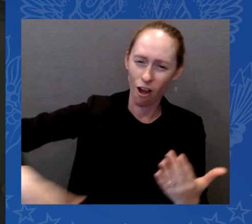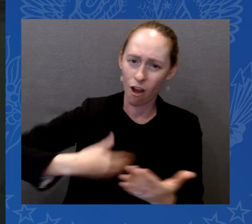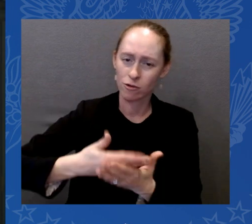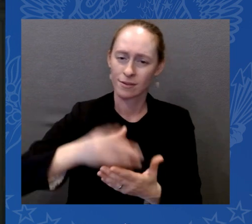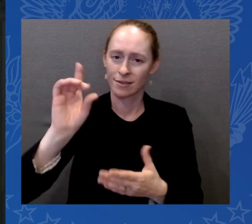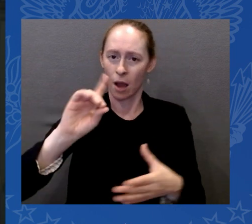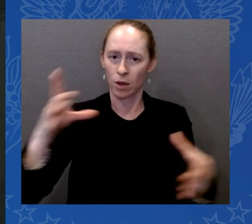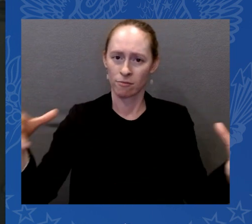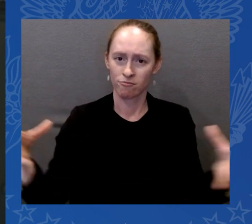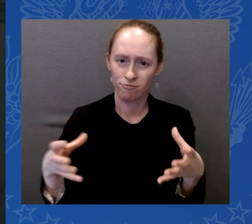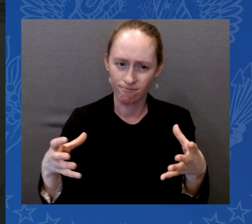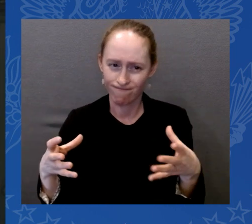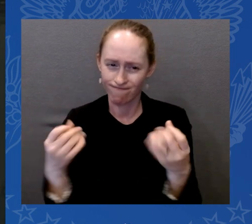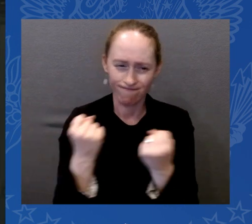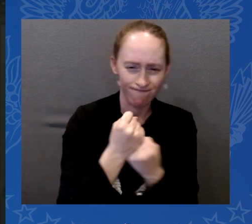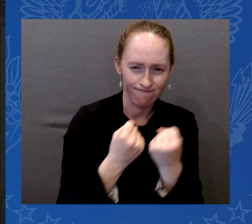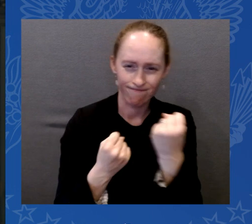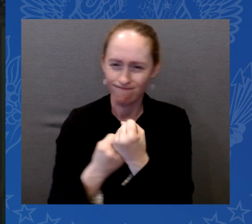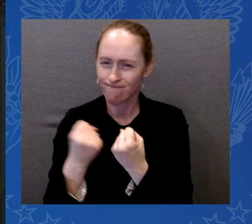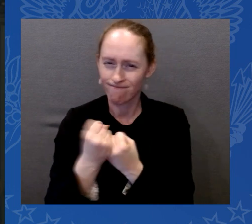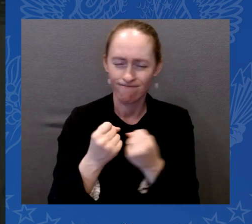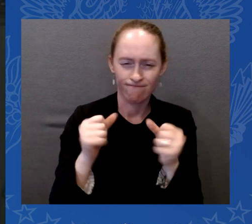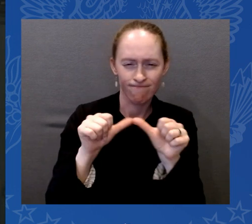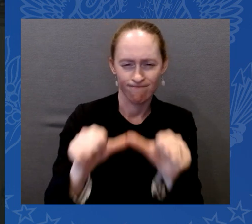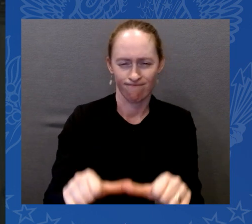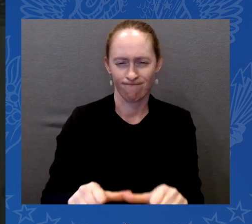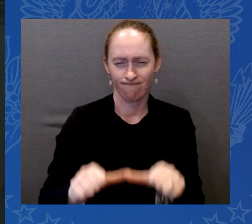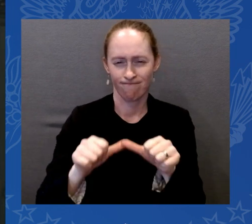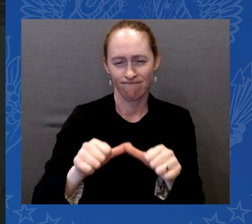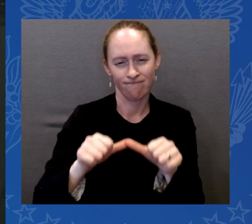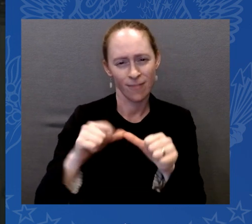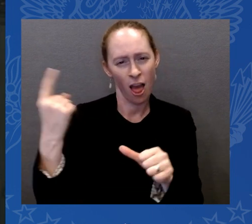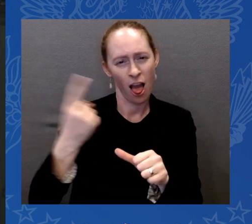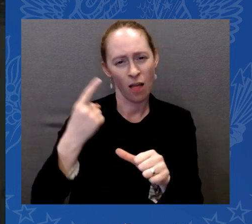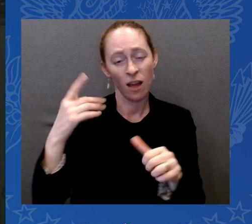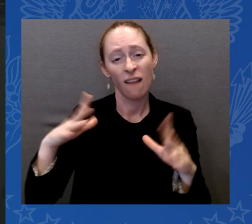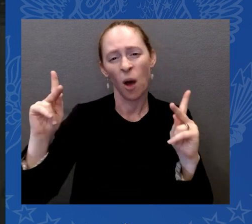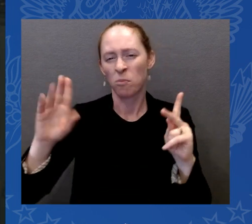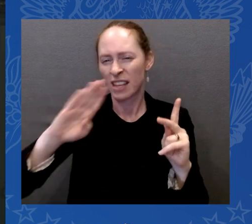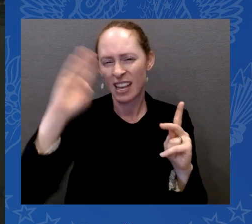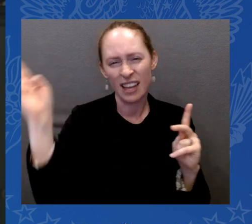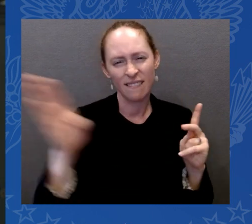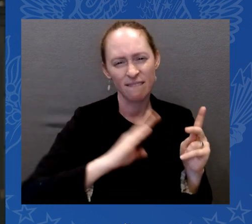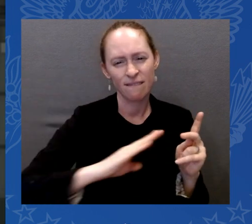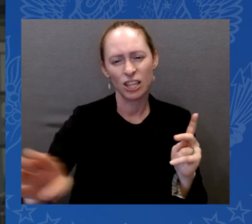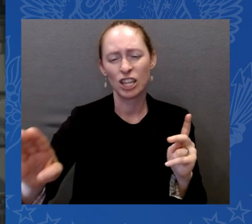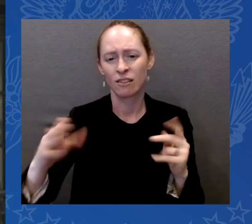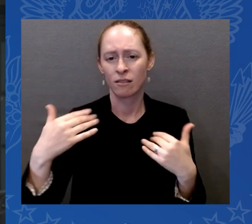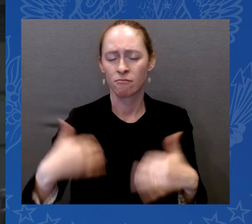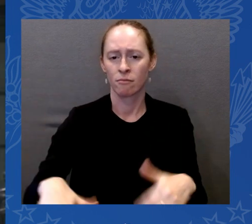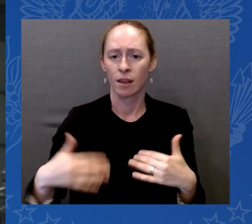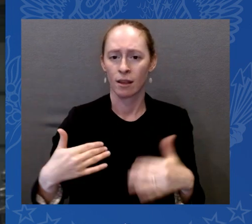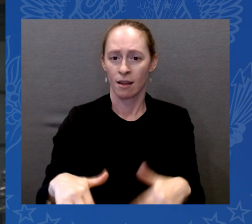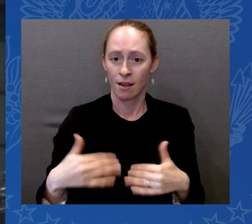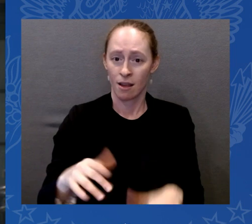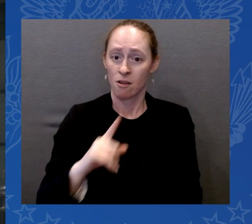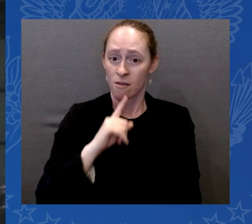This couldn't have happened without every single one of you -- and that's in the literal sense -- in the Senate. Every single one was required